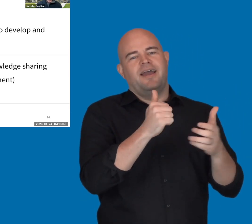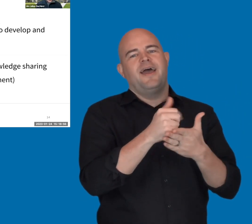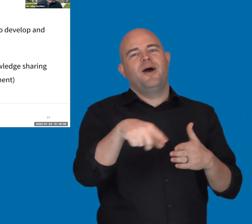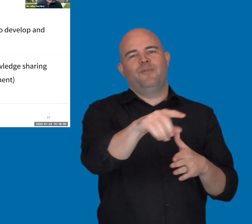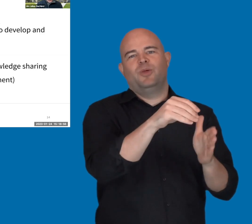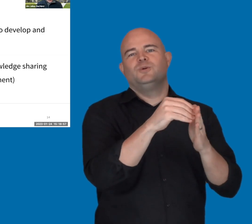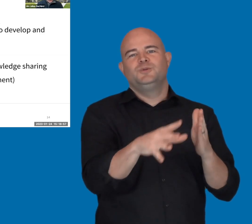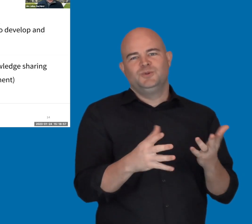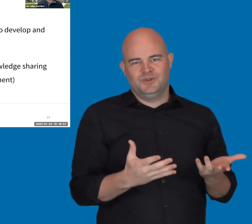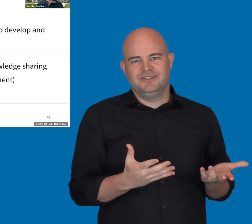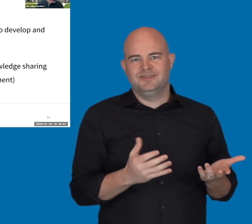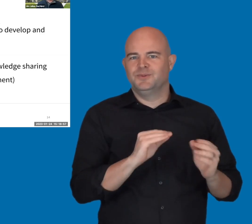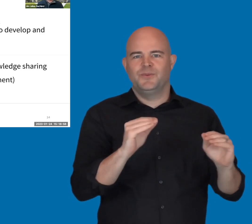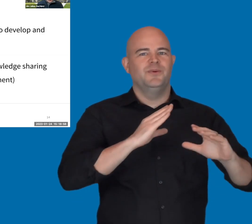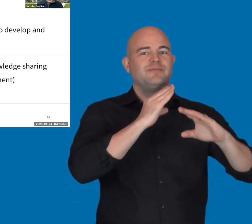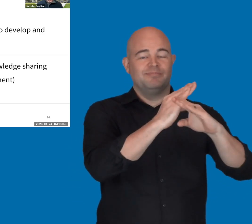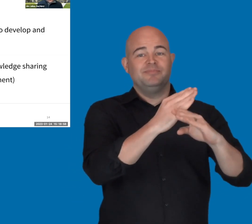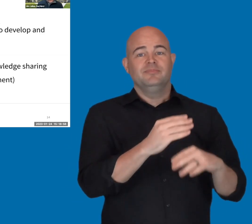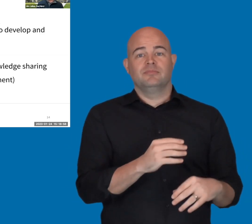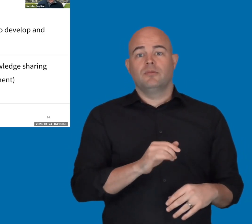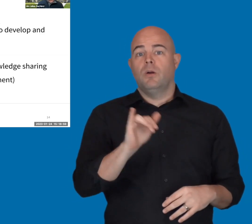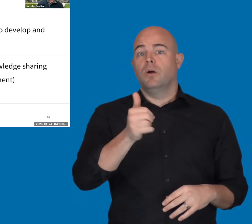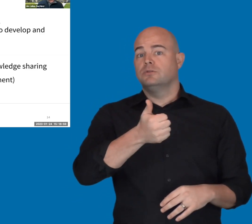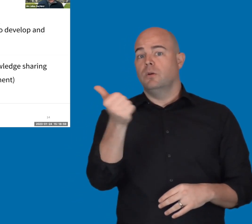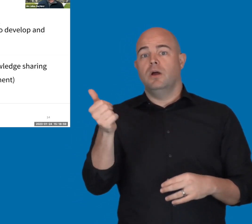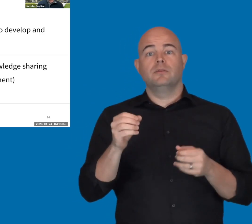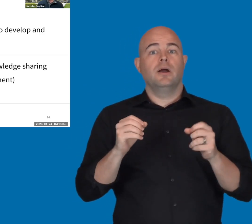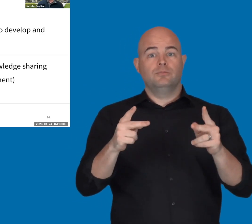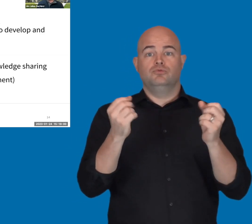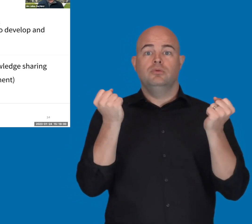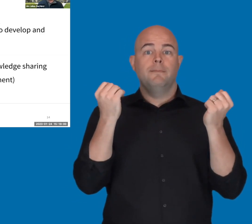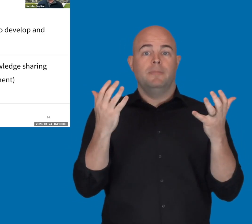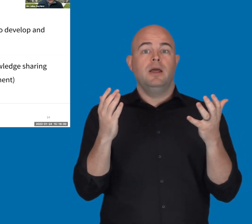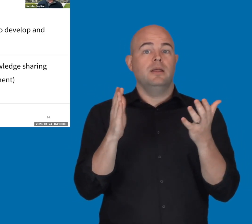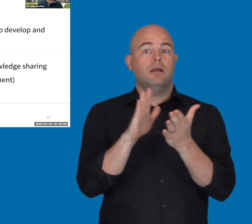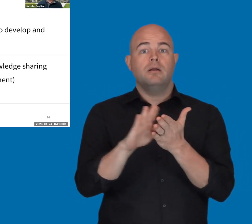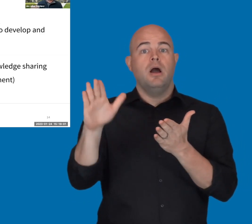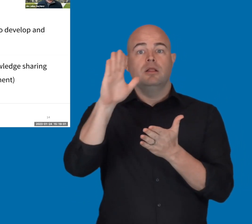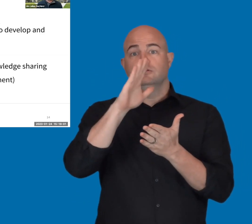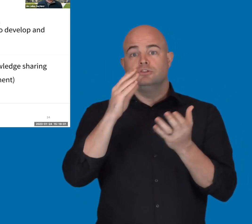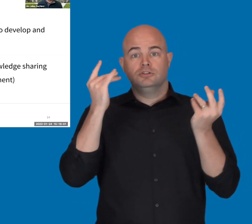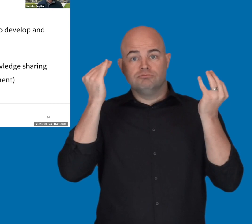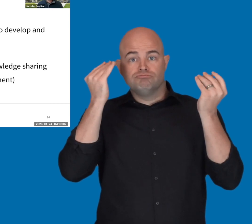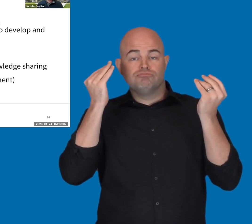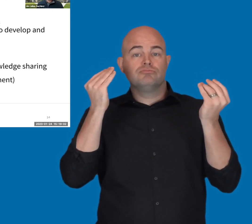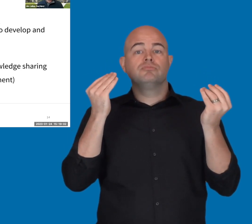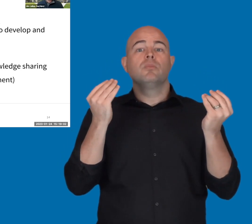that will include and accessibility component. We're hoping to make it simple enough and effective enough